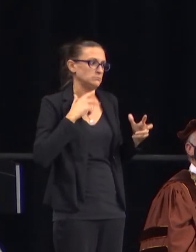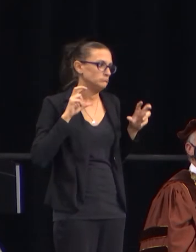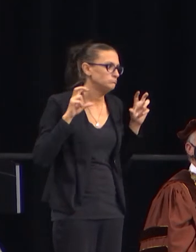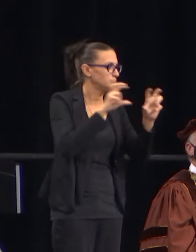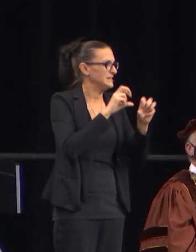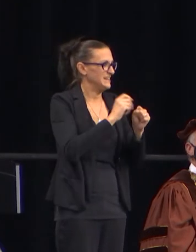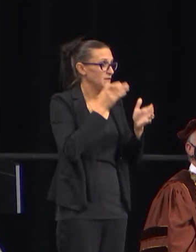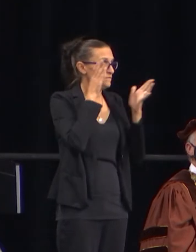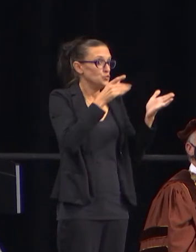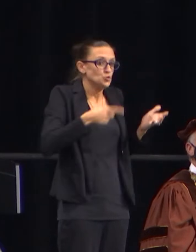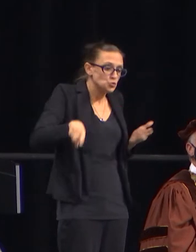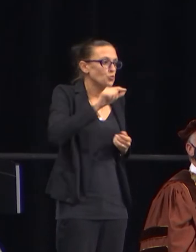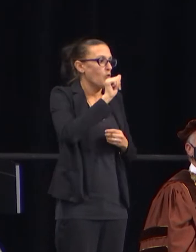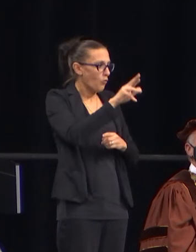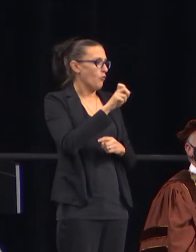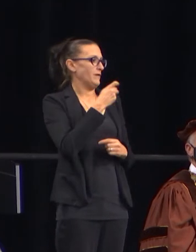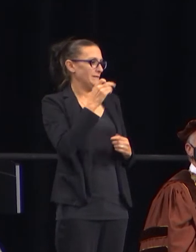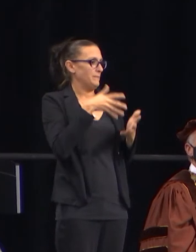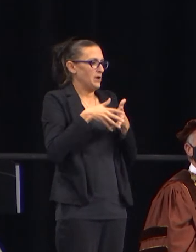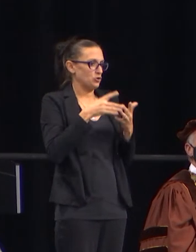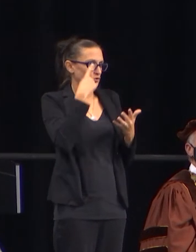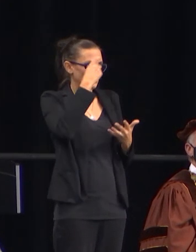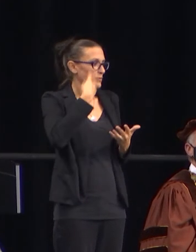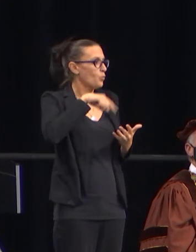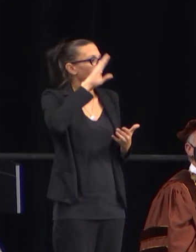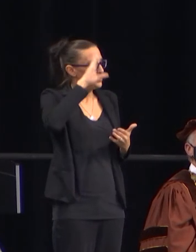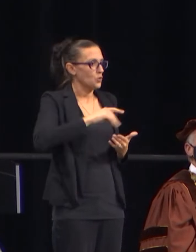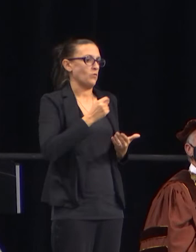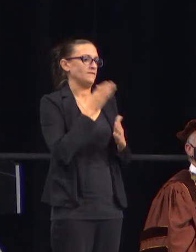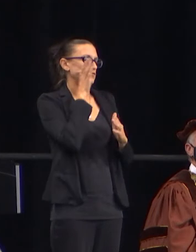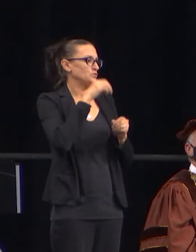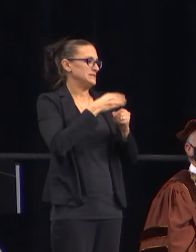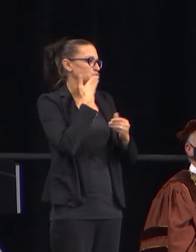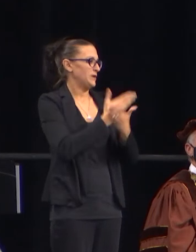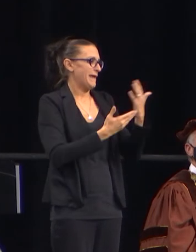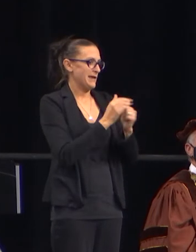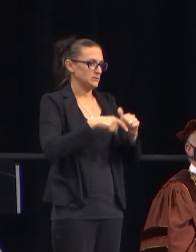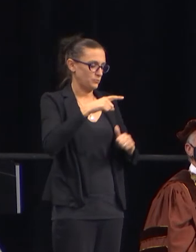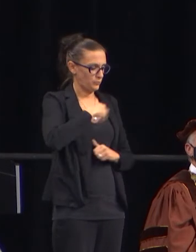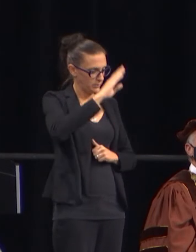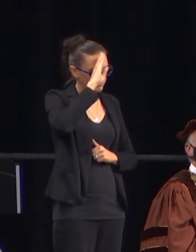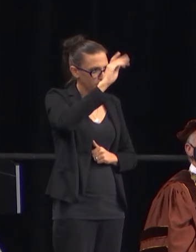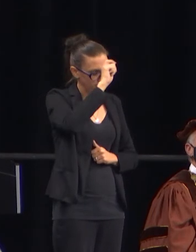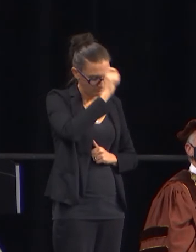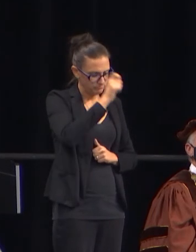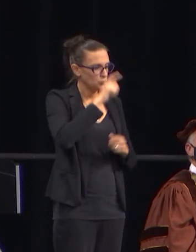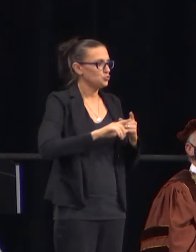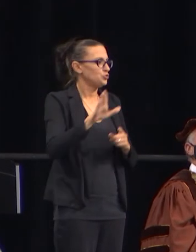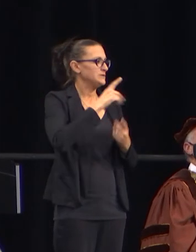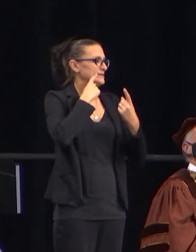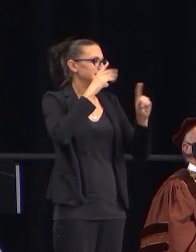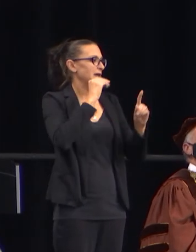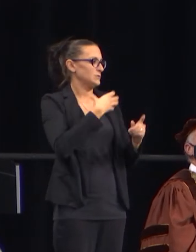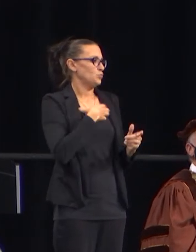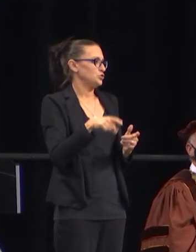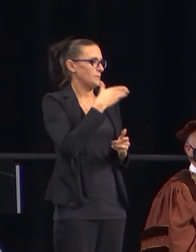You are the American dream, and we know the future is in good hands with you. We salute your success and wish you the best of luck going forward.